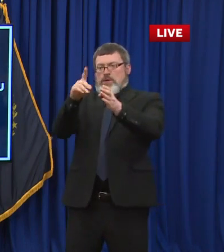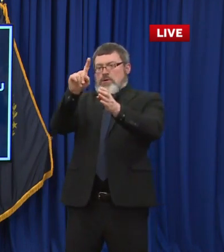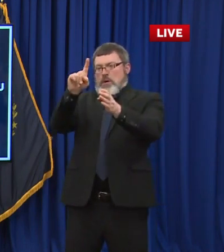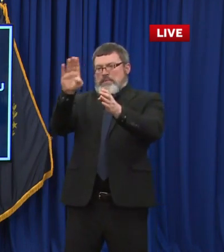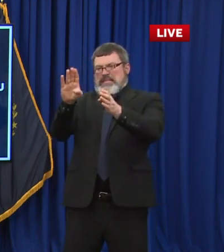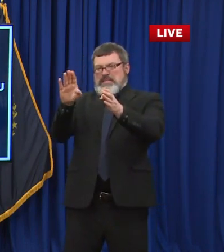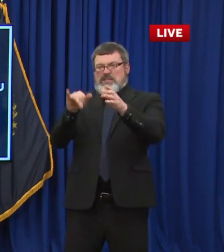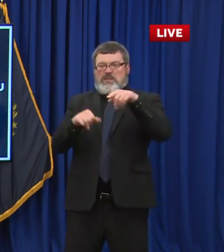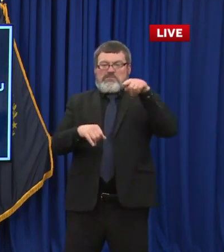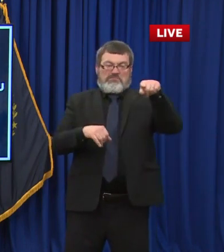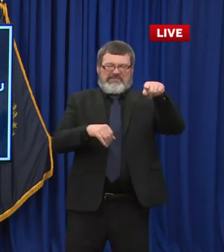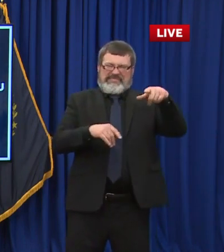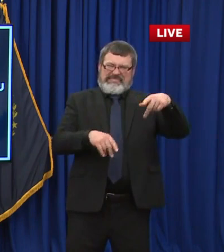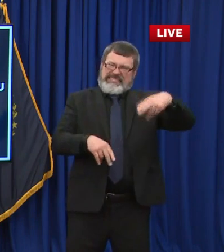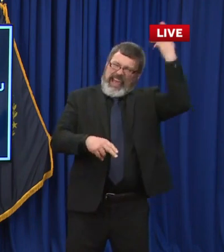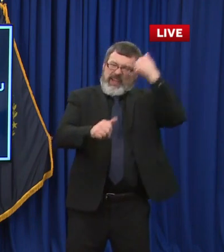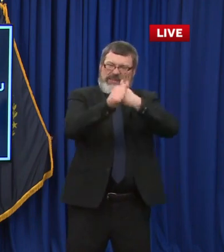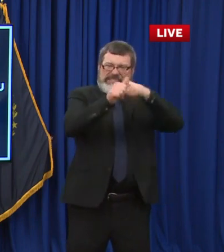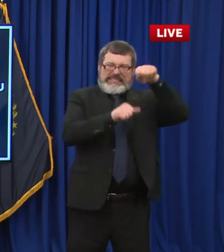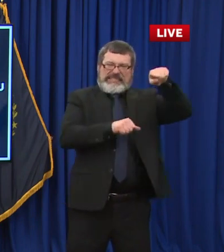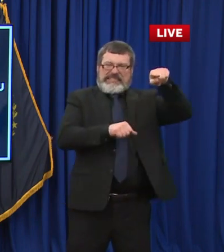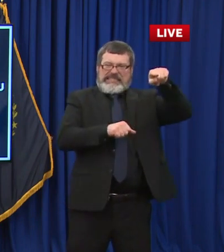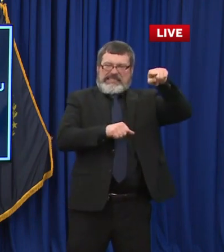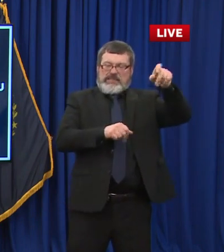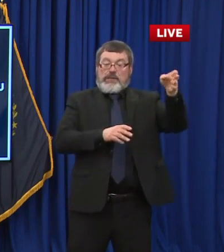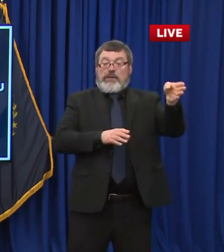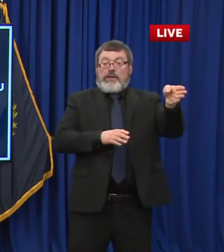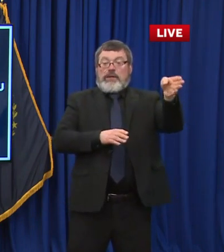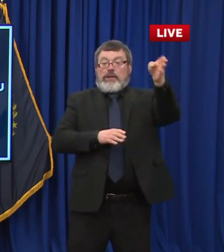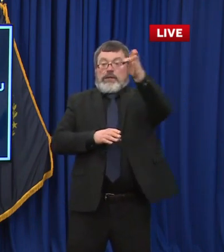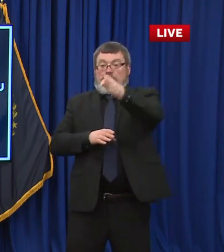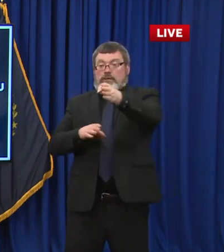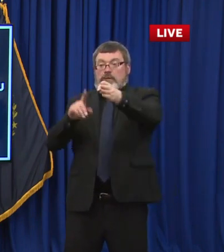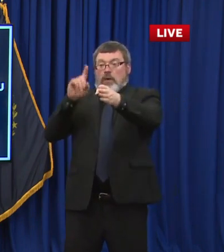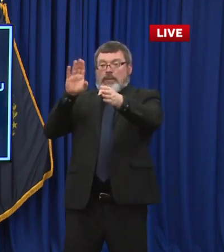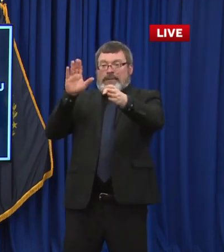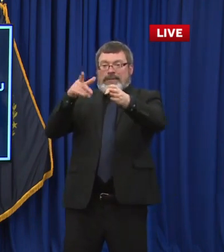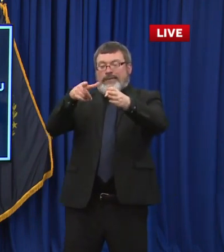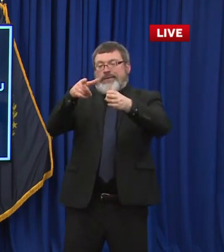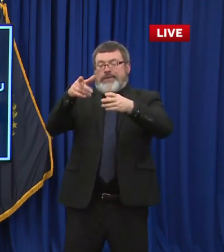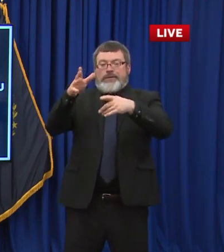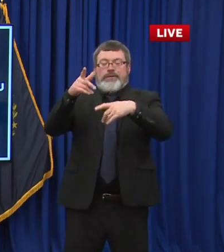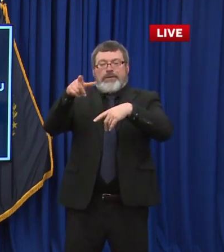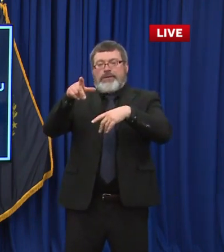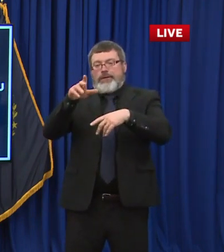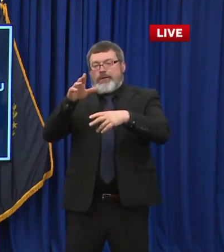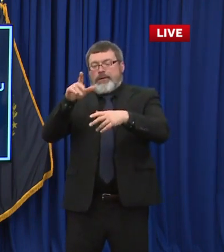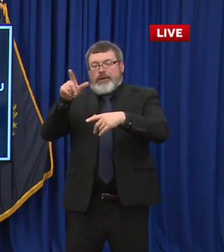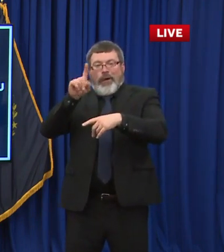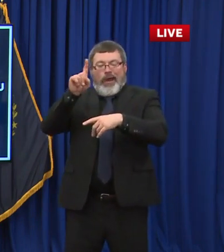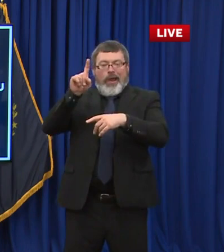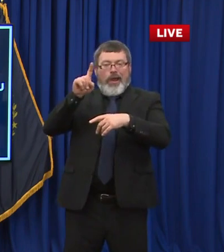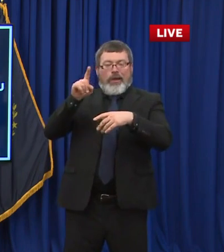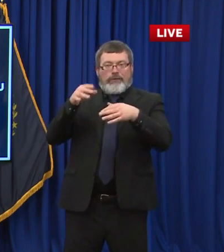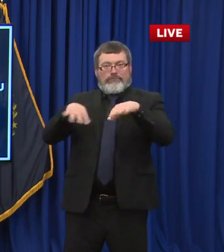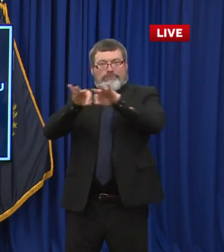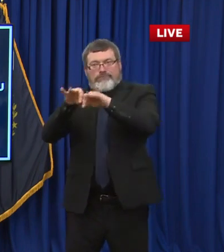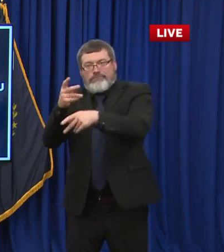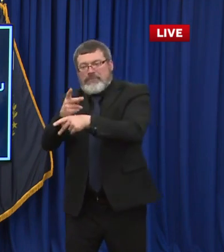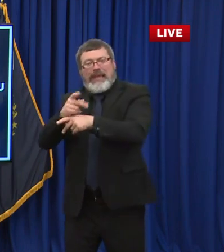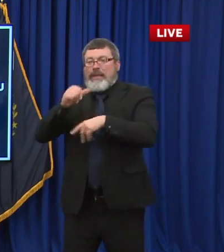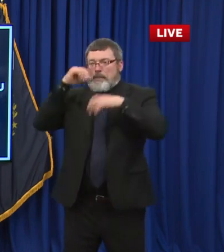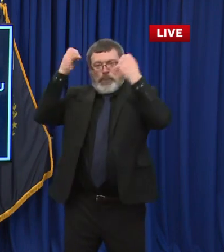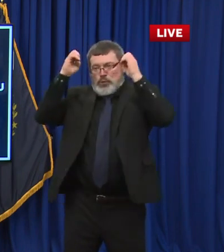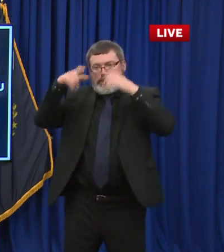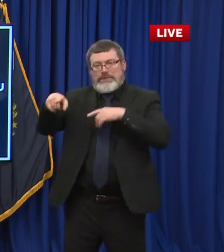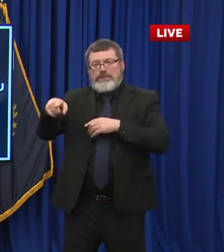WITHIN ONE A WHERE WE’RE GOING TO TARGET THOSE HIGH-RISK HEALTH WORKERS WORKING IN HOSPITALS THEN MOVING TO AMBULATORY CARE SETTINGS AND OTHER SETTINGS AS WELL OUR HOME HEALTH CARE